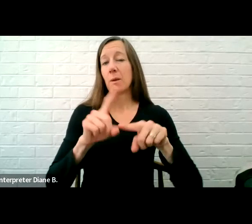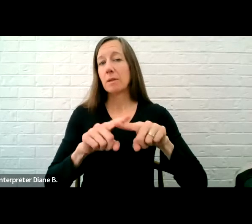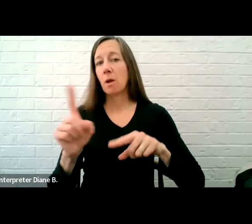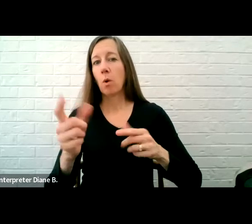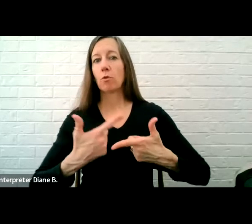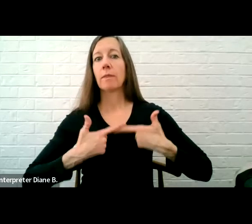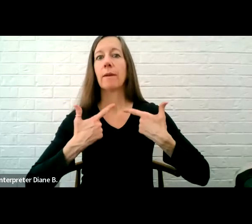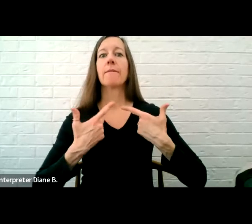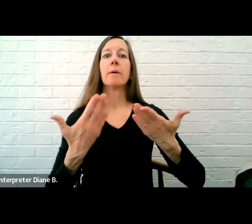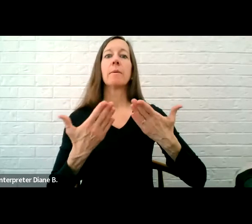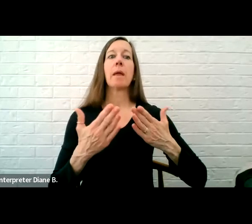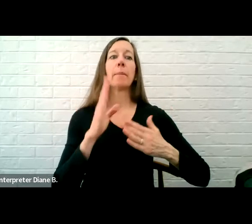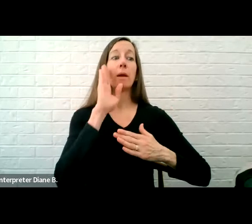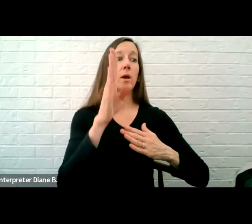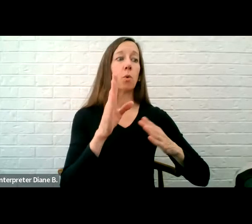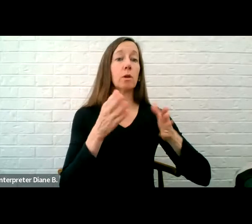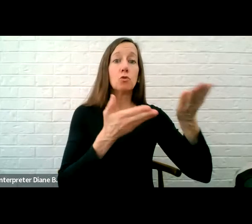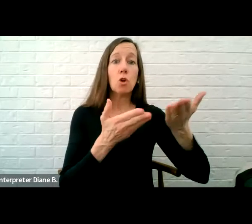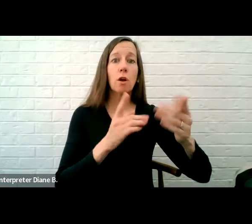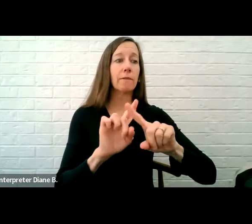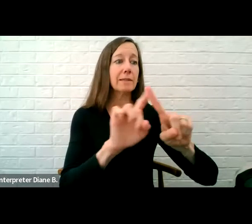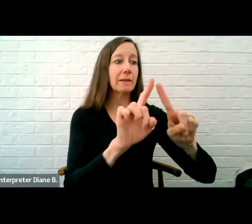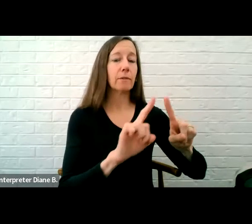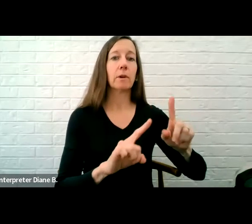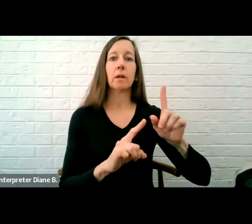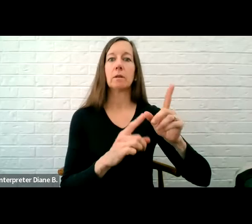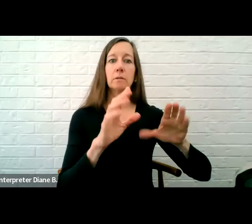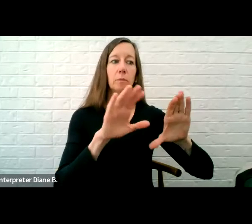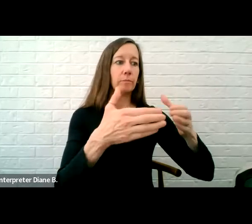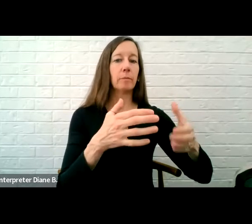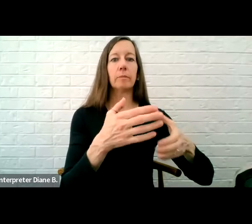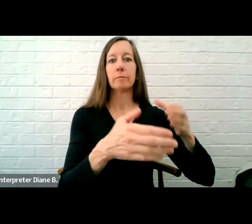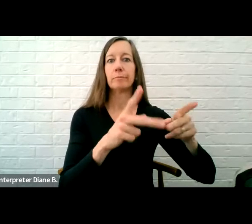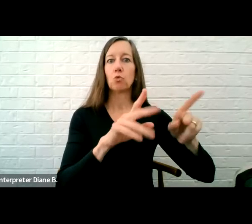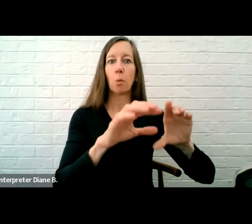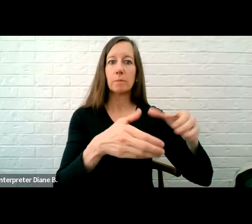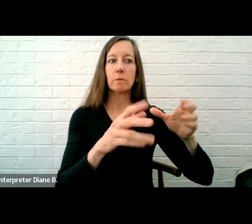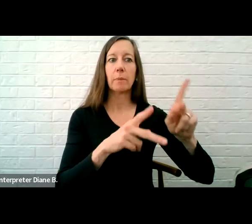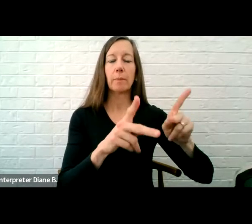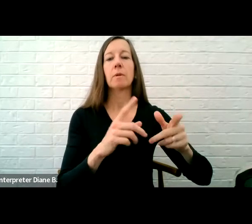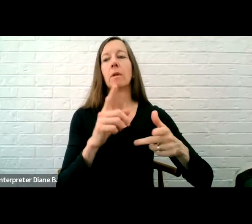different populations of individuals may offer services in different ways.